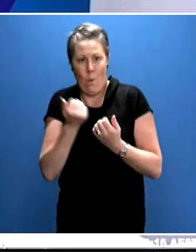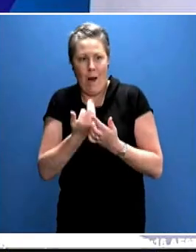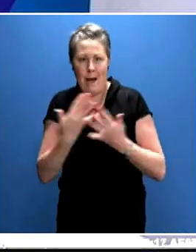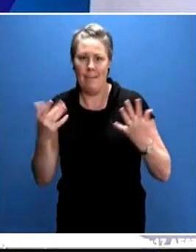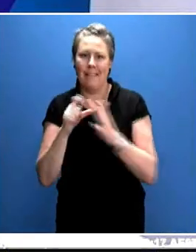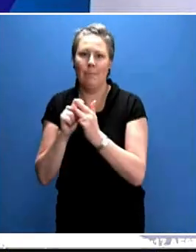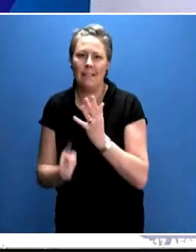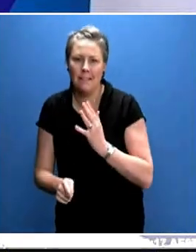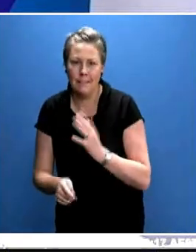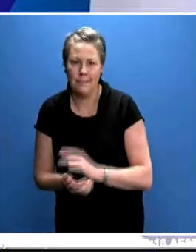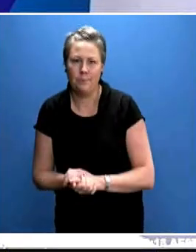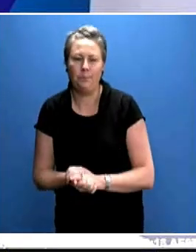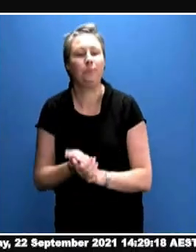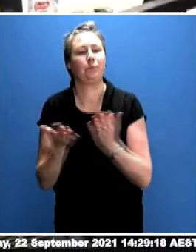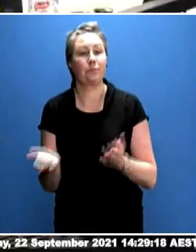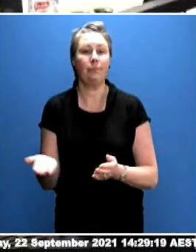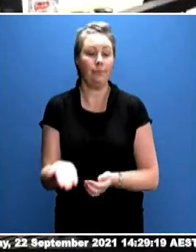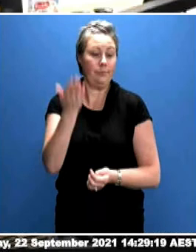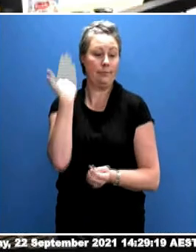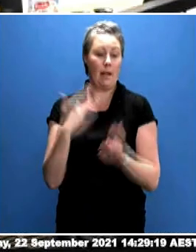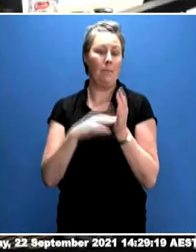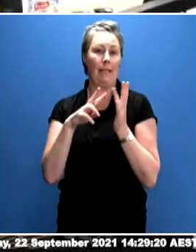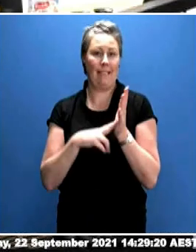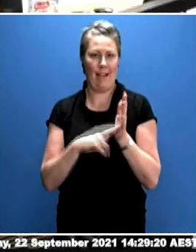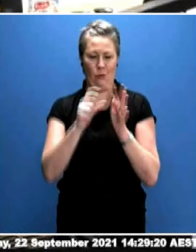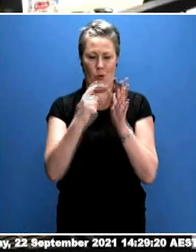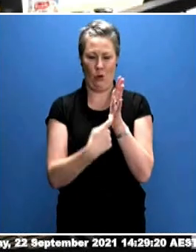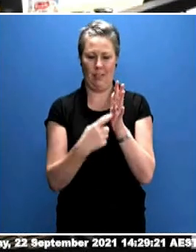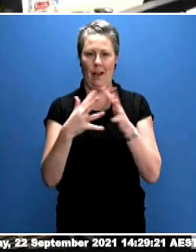Dr Webster is based in the Northern Territory, but paragraph 109 of your